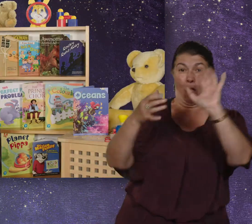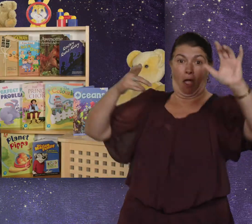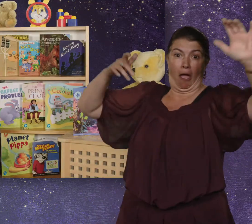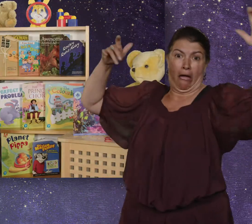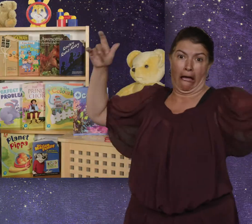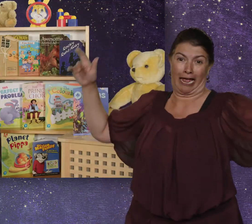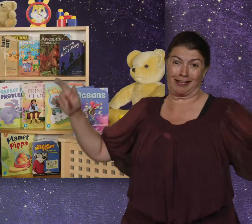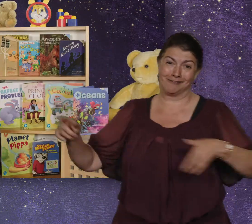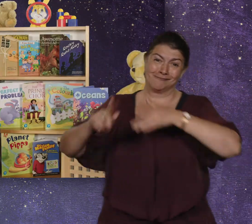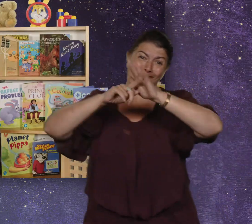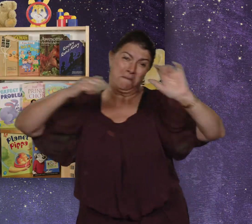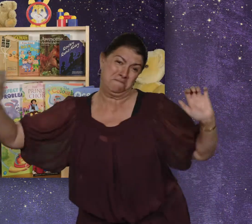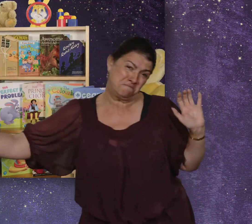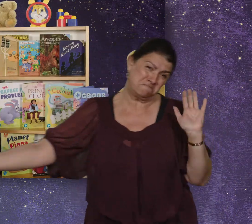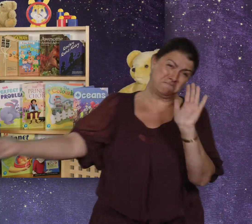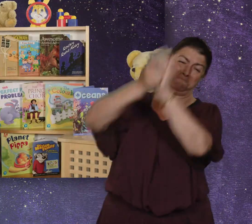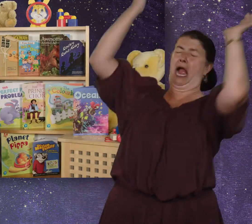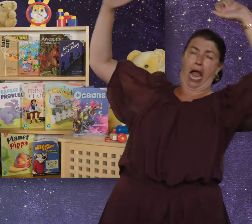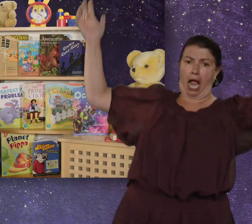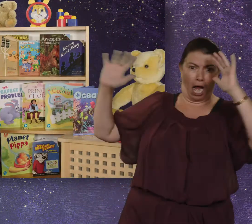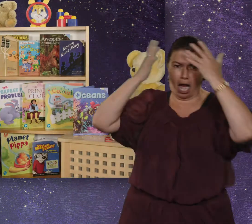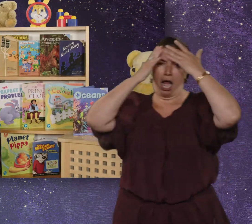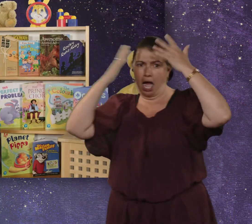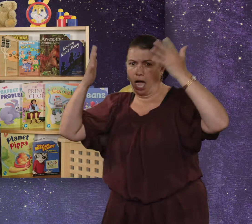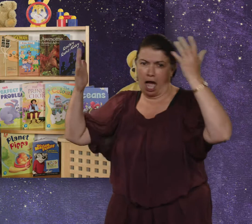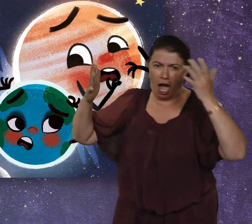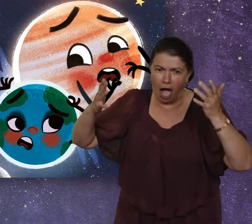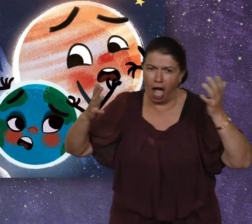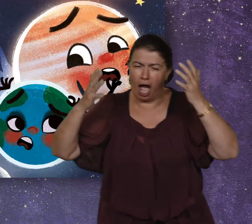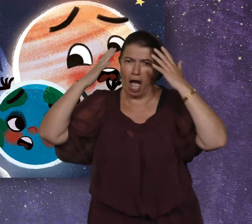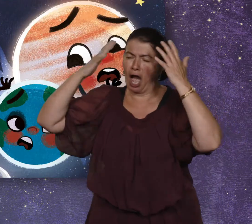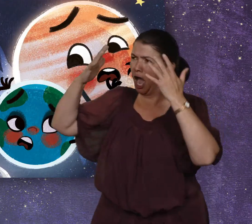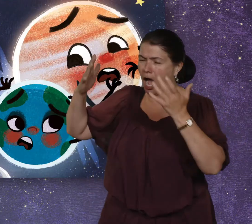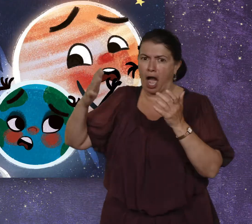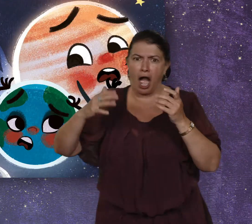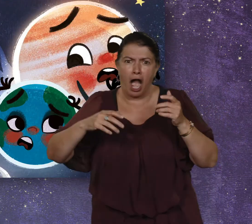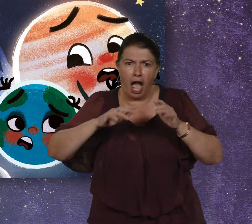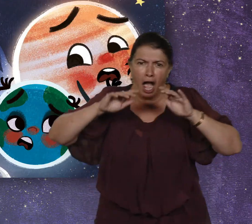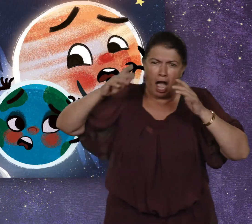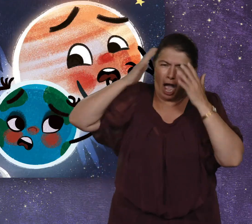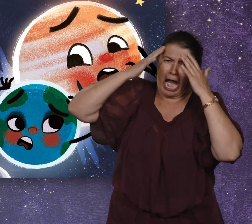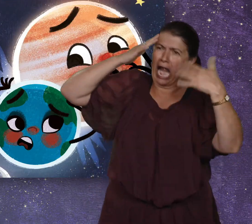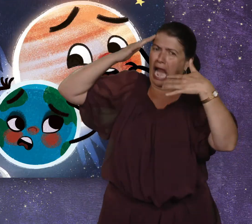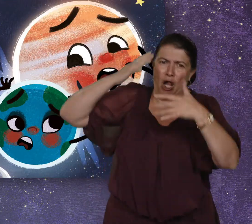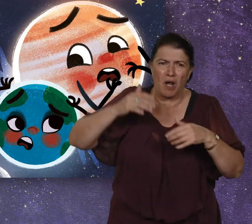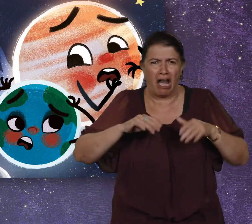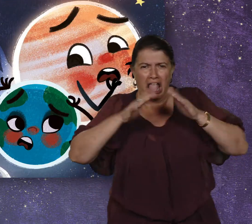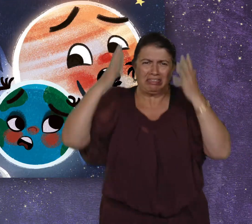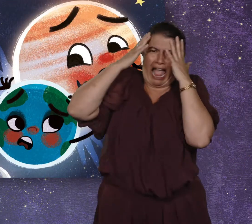all began CRASHING! Jupiter yelled, You stop bumping me, now!